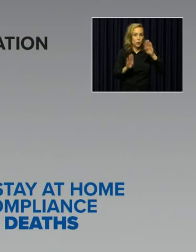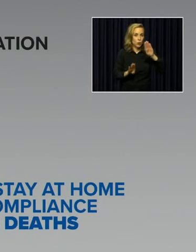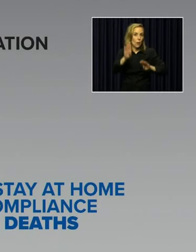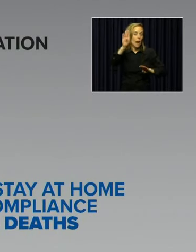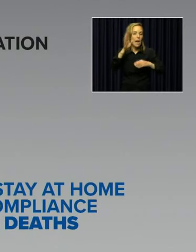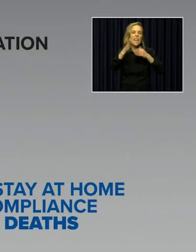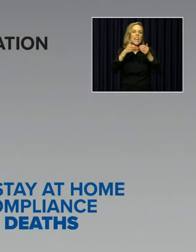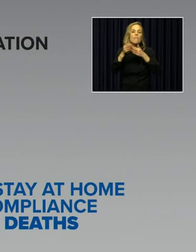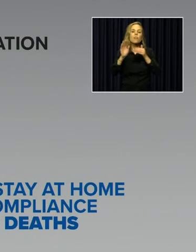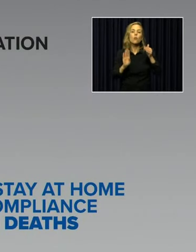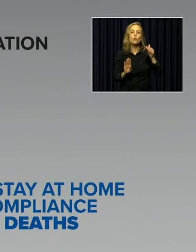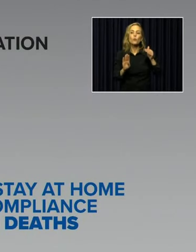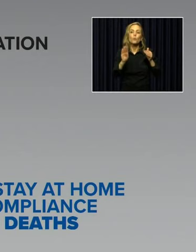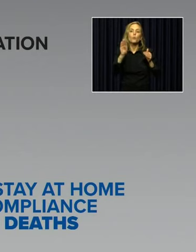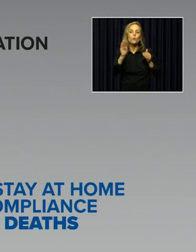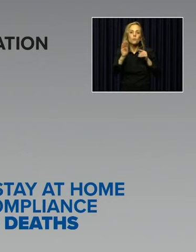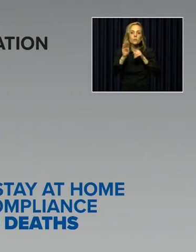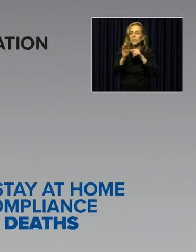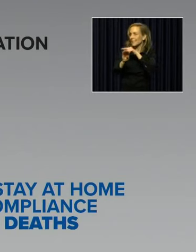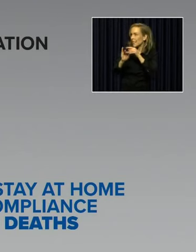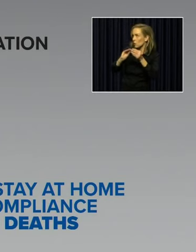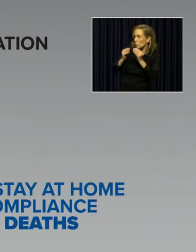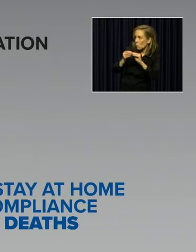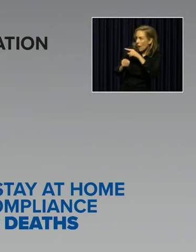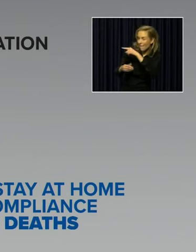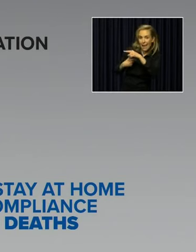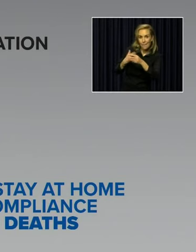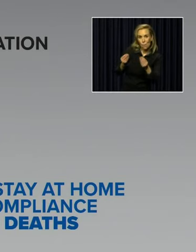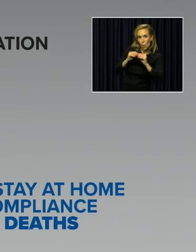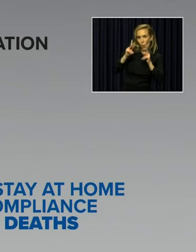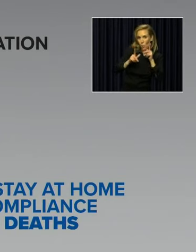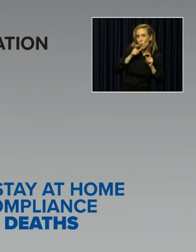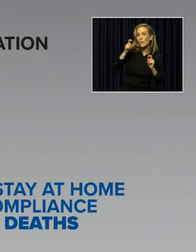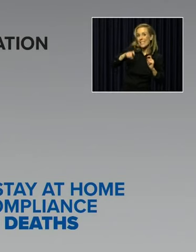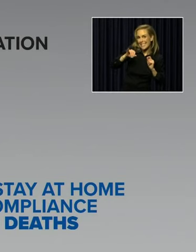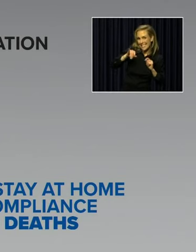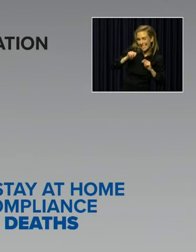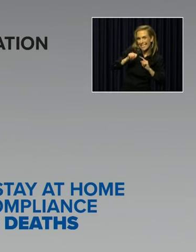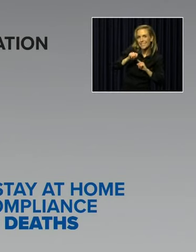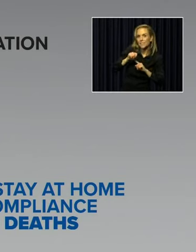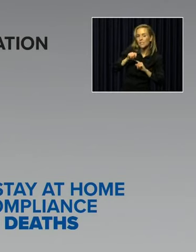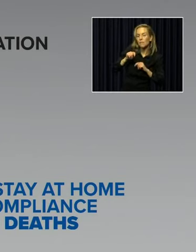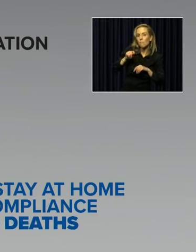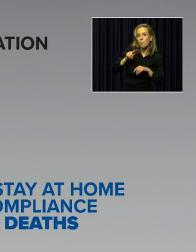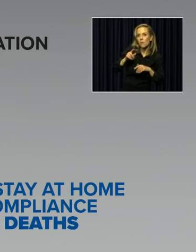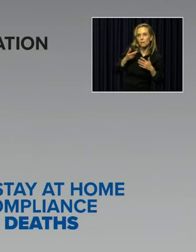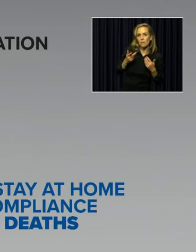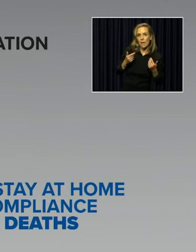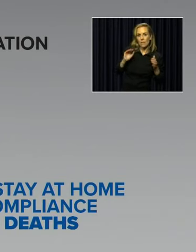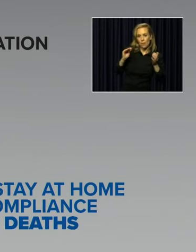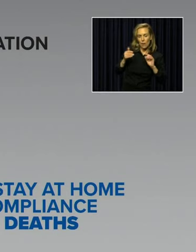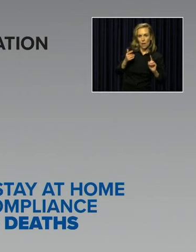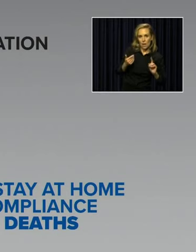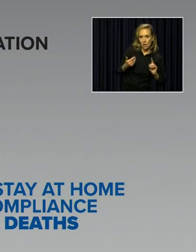DOING. WHEN WE SHOWED YOU THAT FLU SLIDE, YOUR SOCIAL DISTANCING IS WORKING.